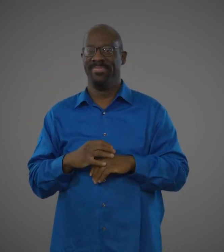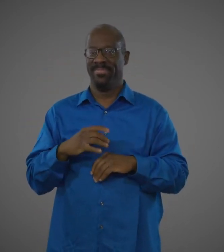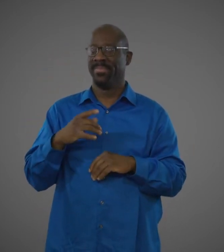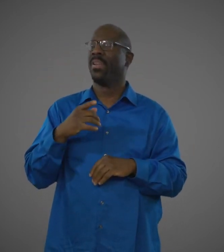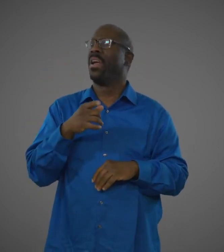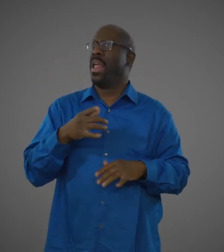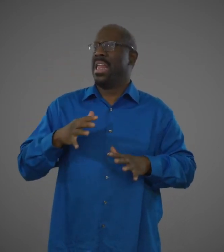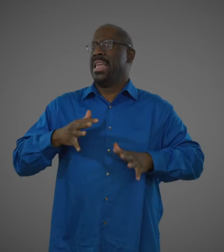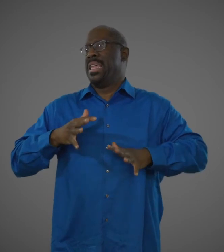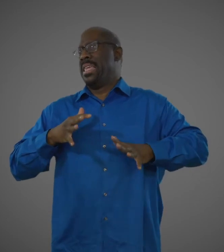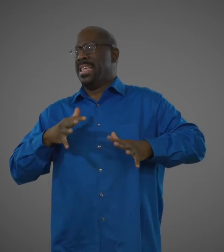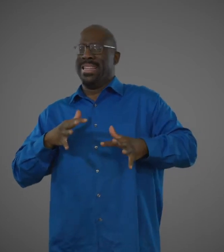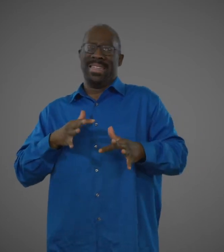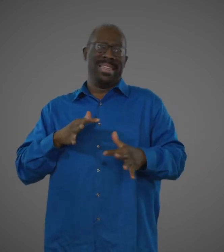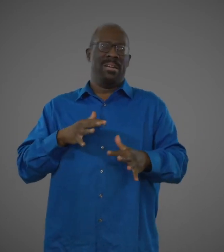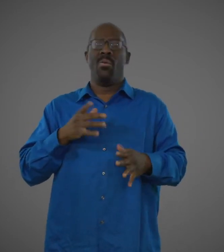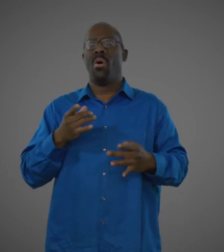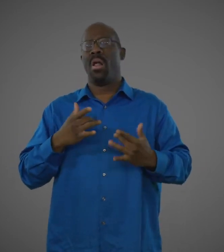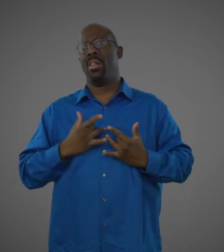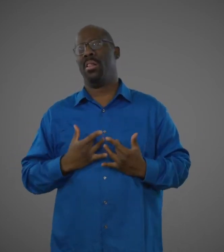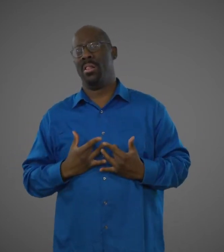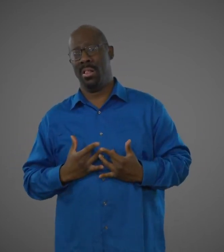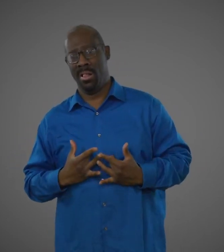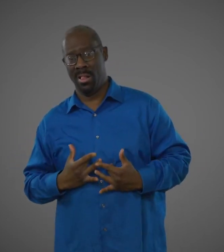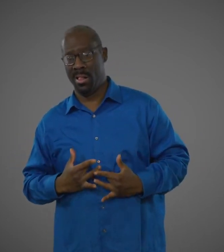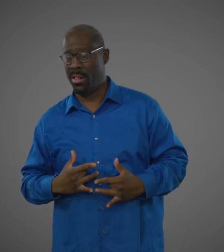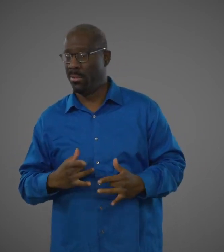If you are not feeling unusually nervous or depressed.